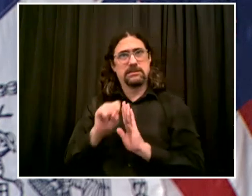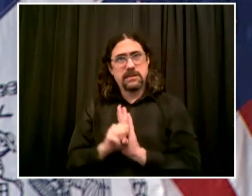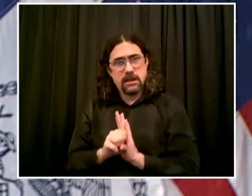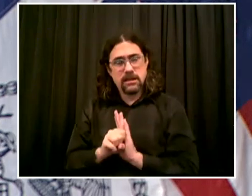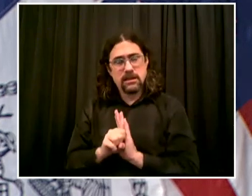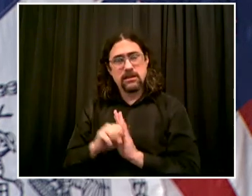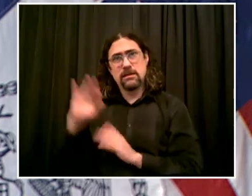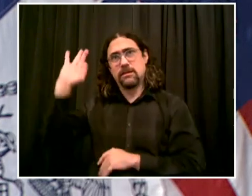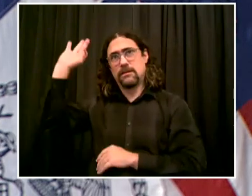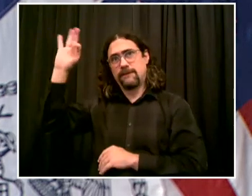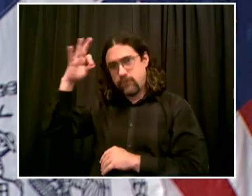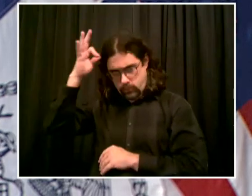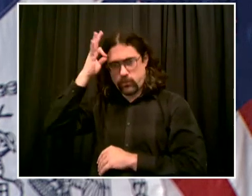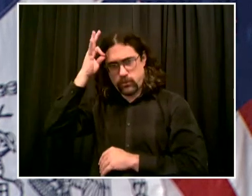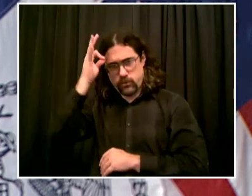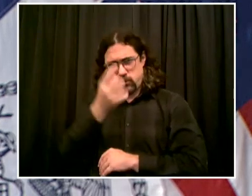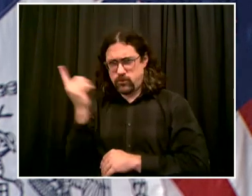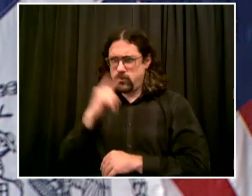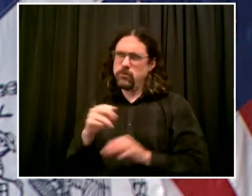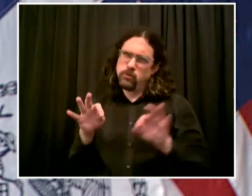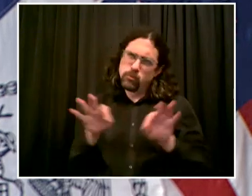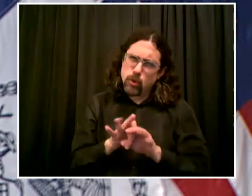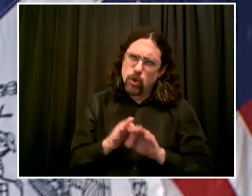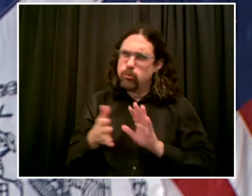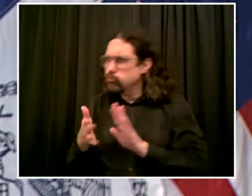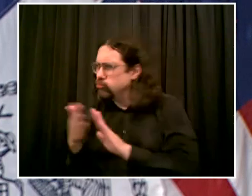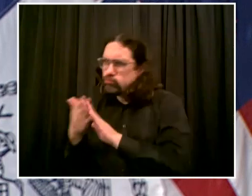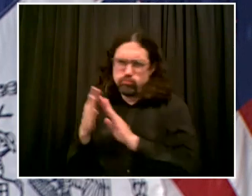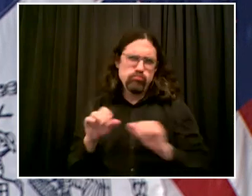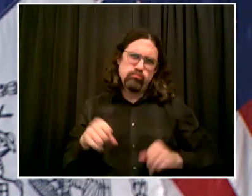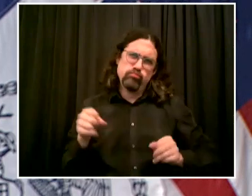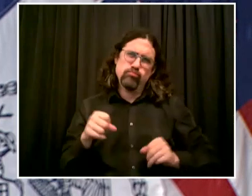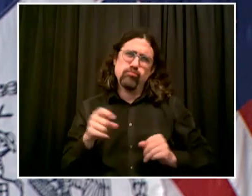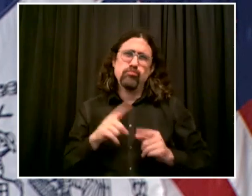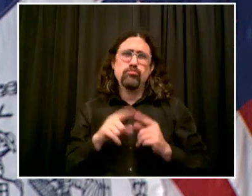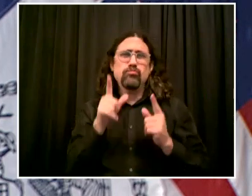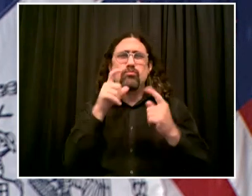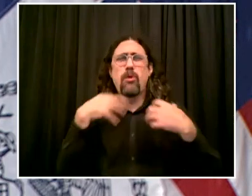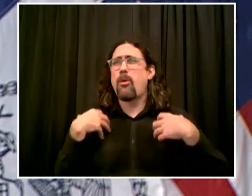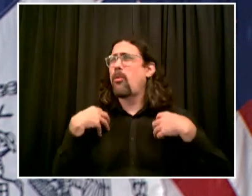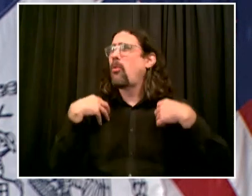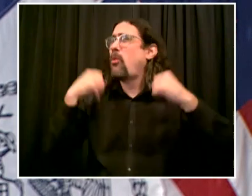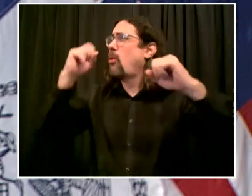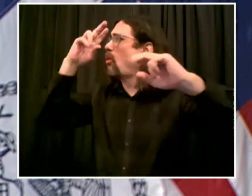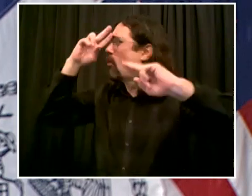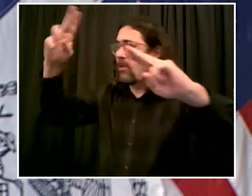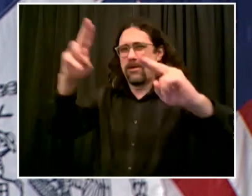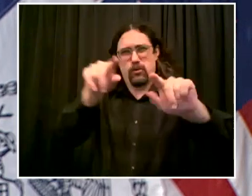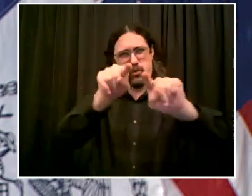NEW YORKERS ARE SHOWING IT. WE HAD TO BE THERE TO SUPRTPO THE PEOPLE. THIS IS WHAT CONTACT TRACING I SO IMPORTANT GIVING THE PEOPLE